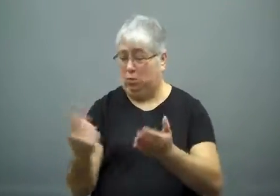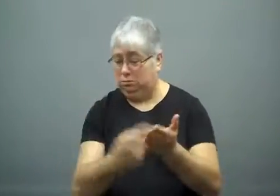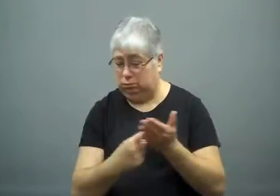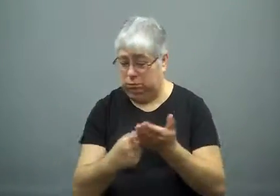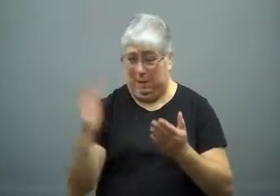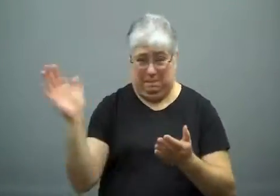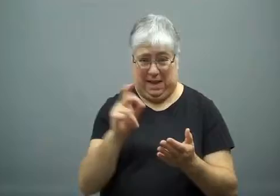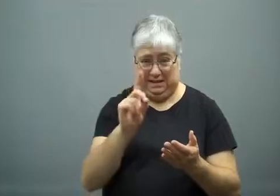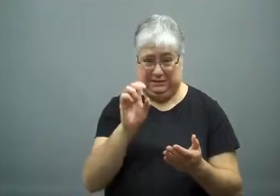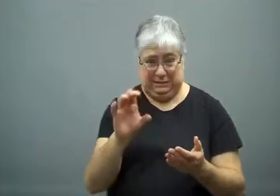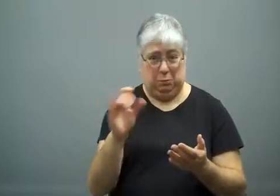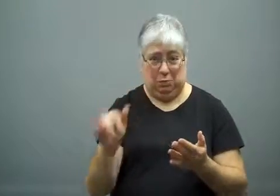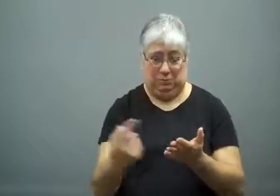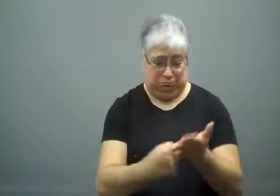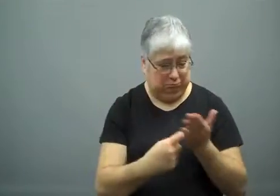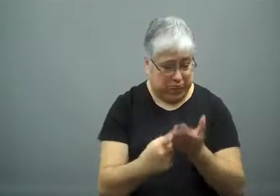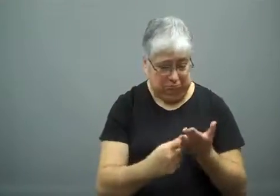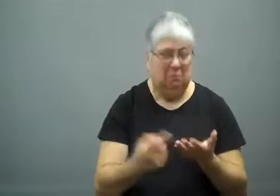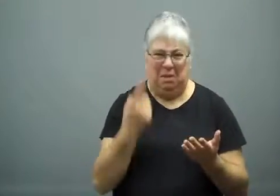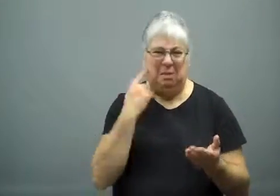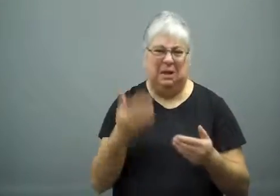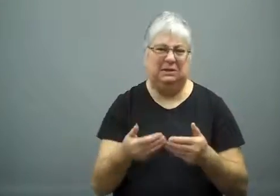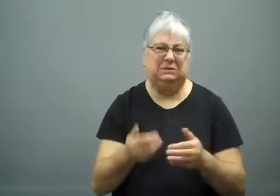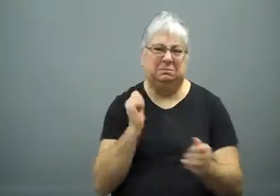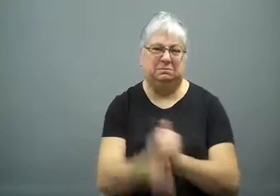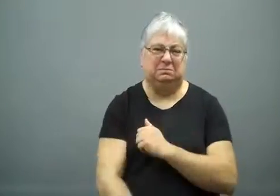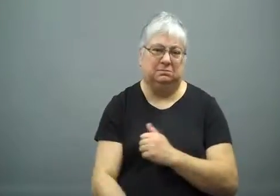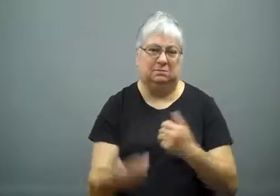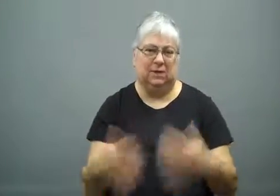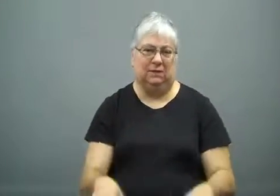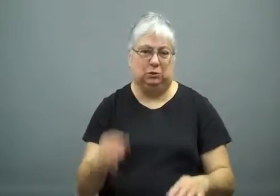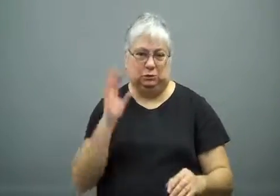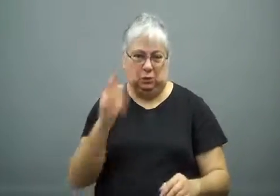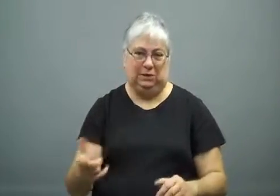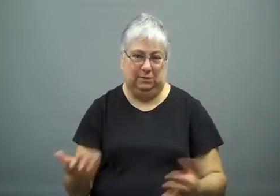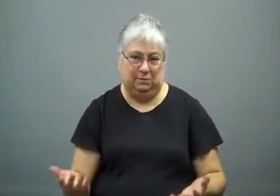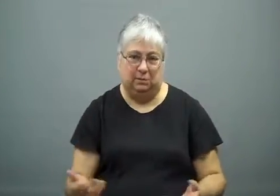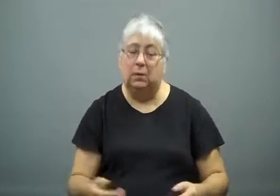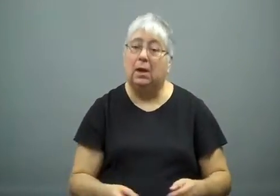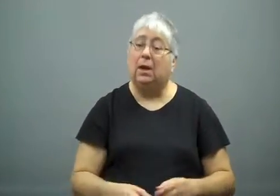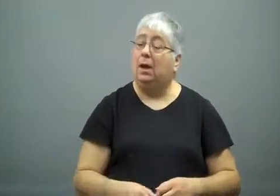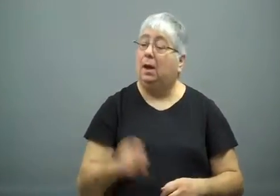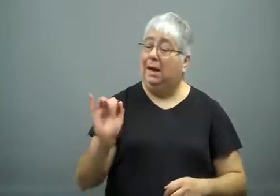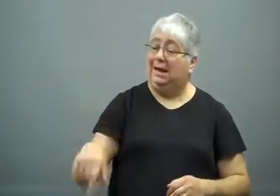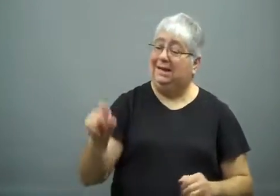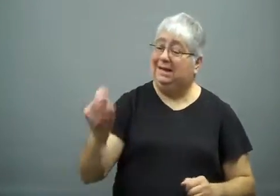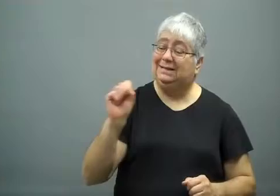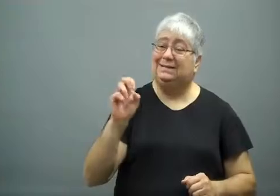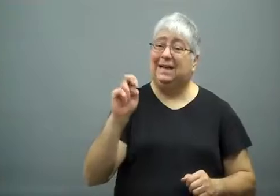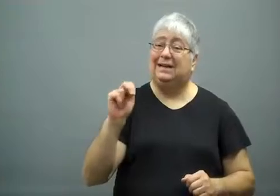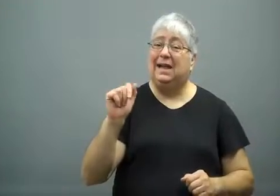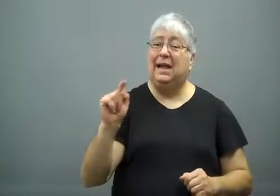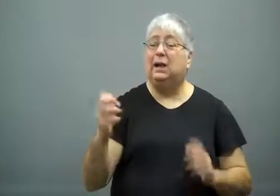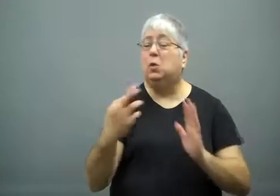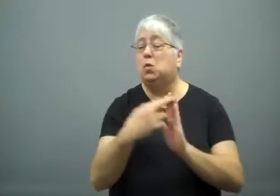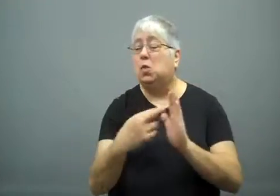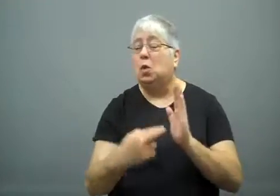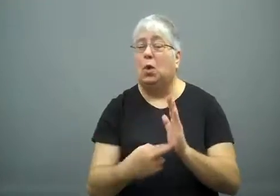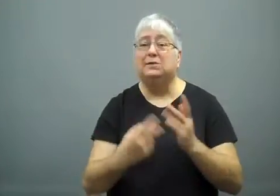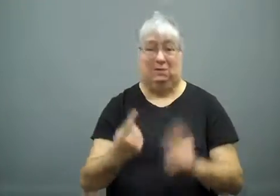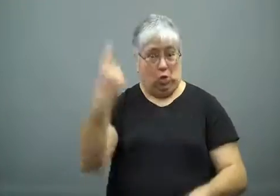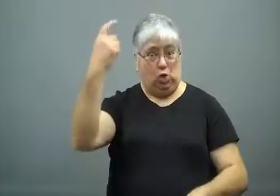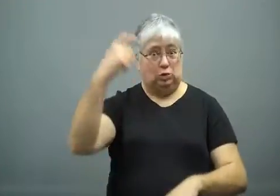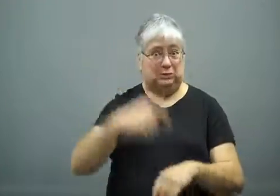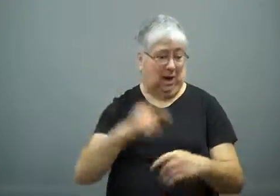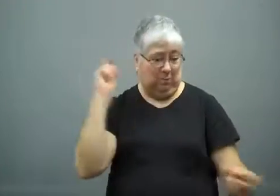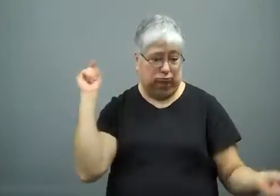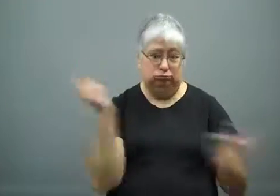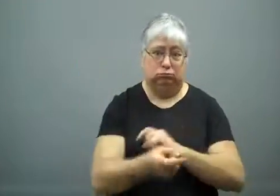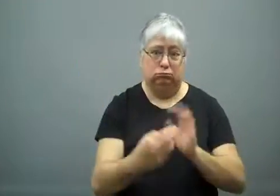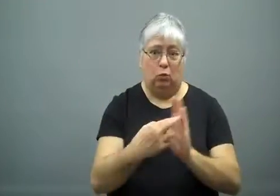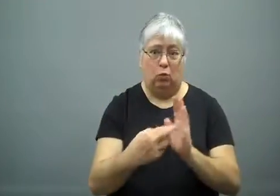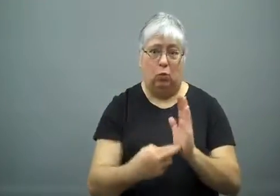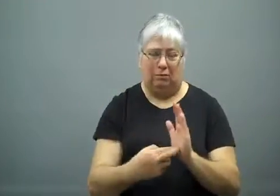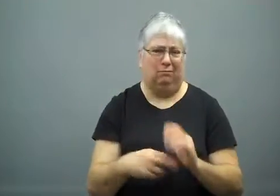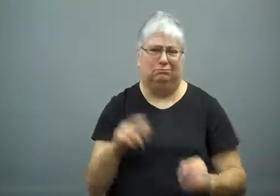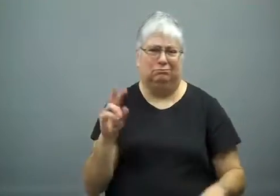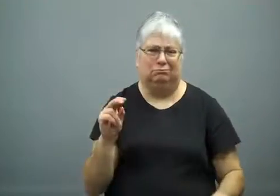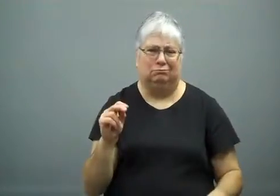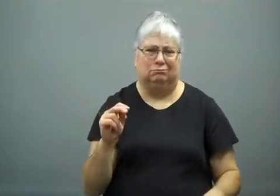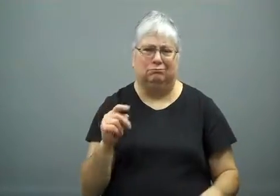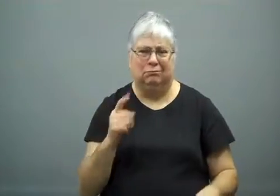They will probably be easily confirmed in December.